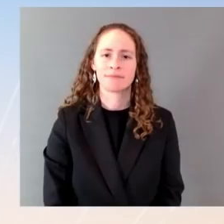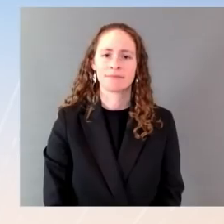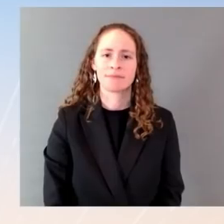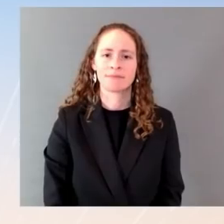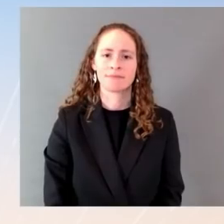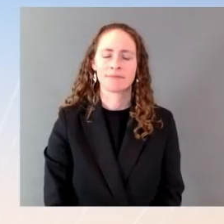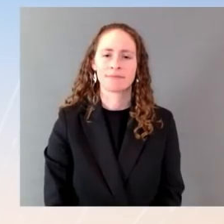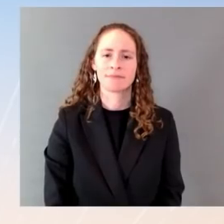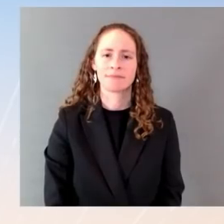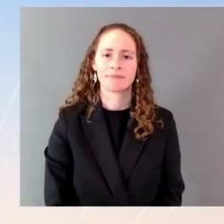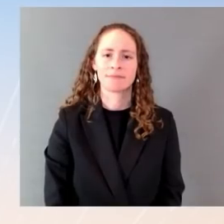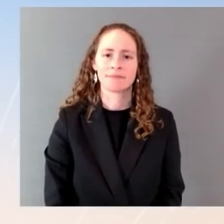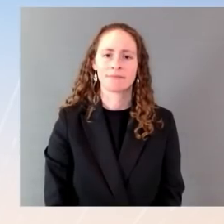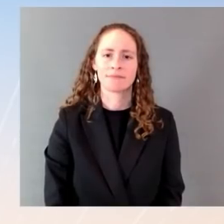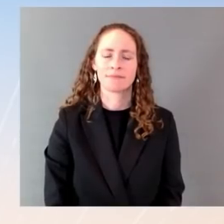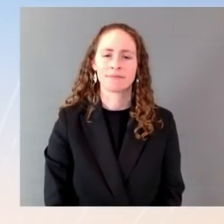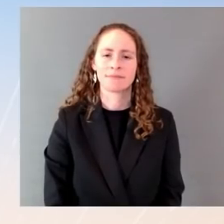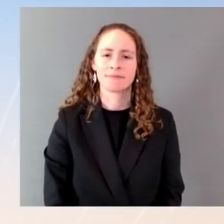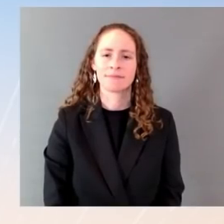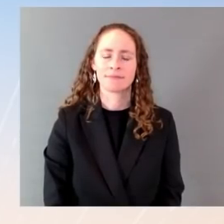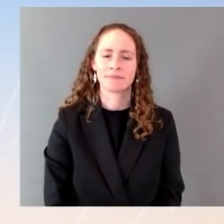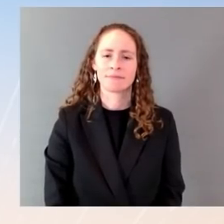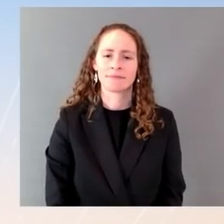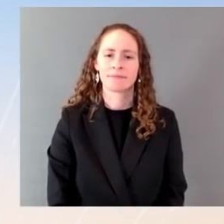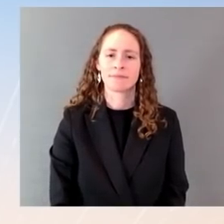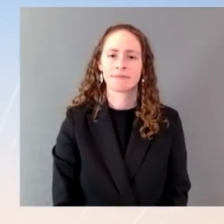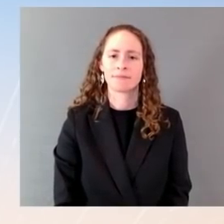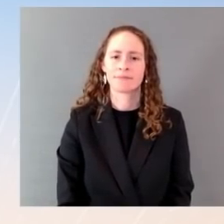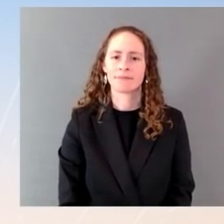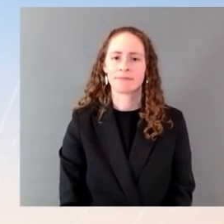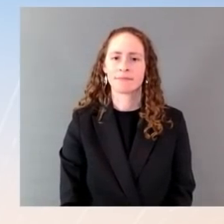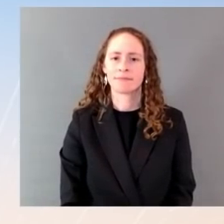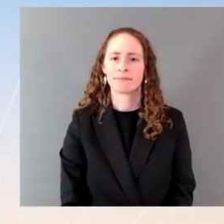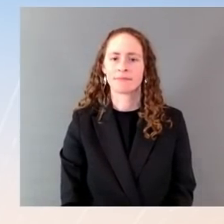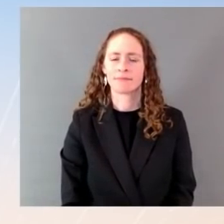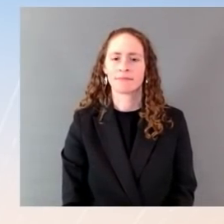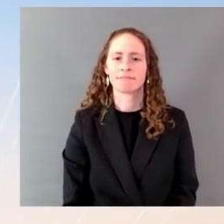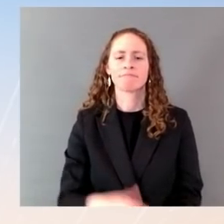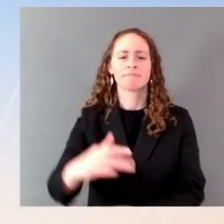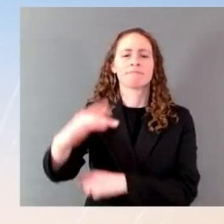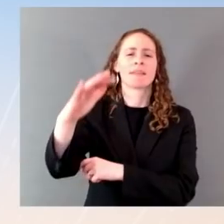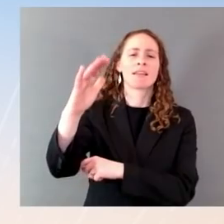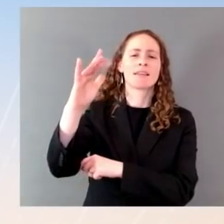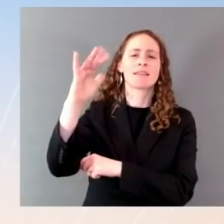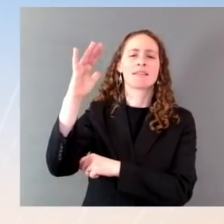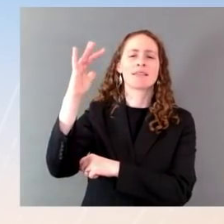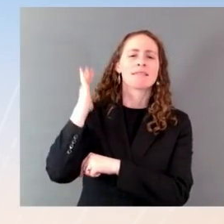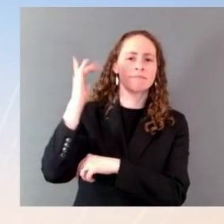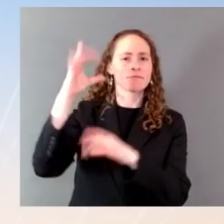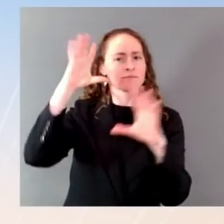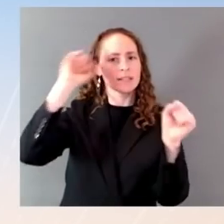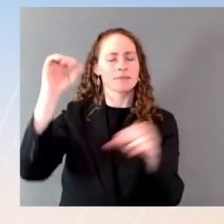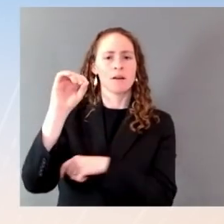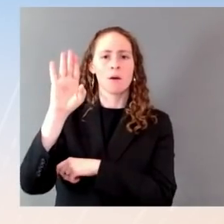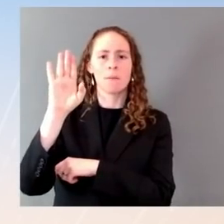Are you going to address the proxies of Iran this time at the table of the negotiation? Mr. Sullivan: So, I'd make three points in response to that.